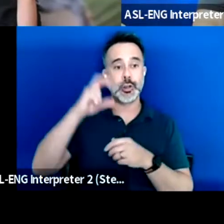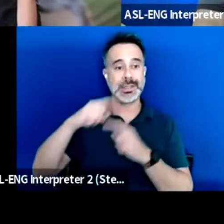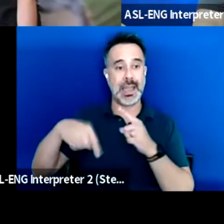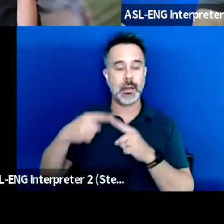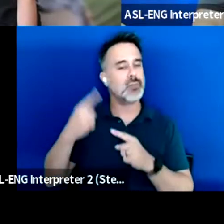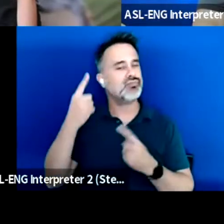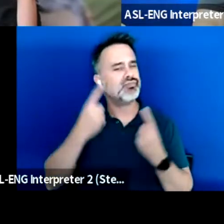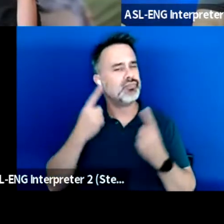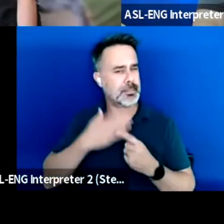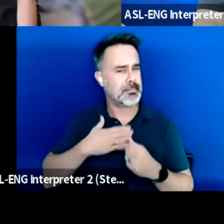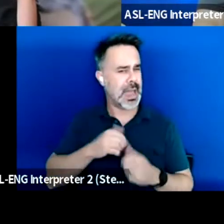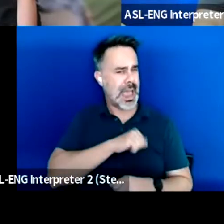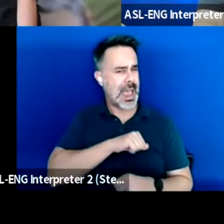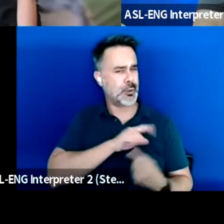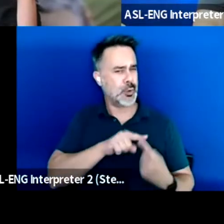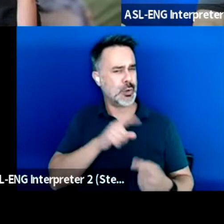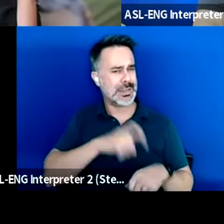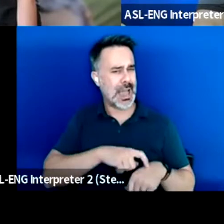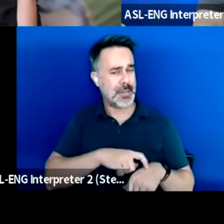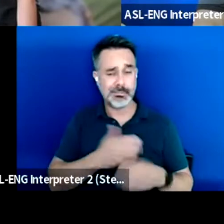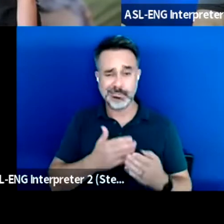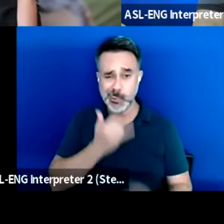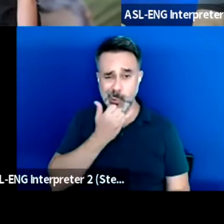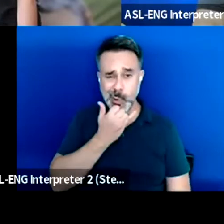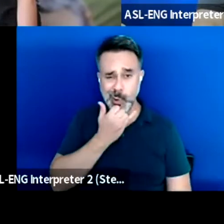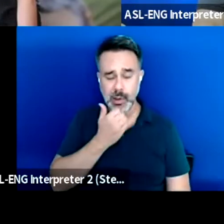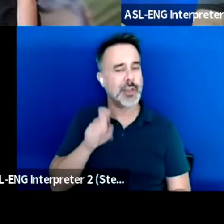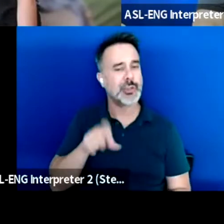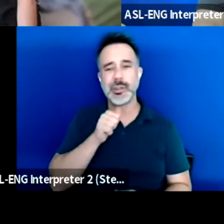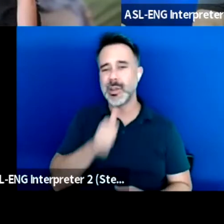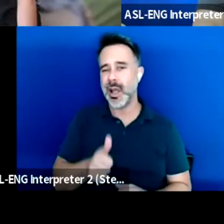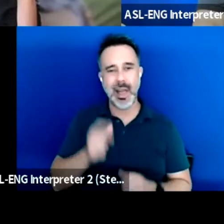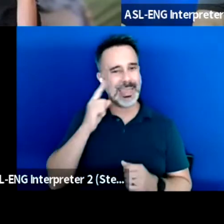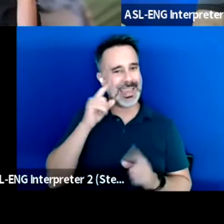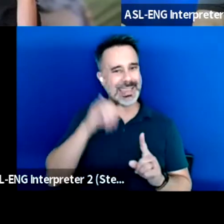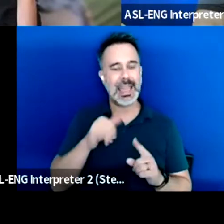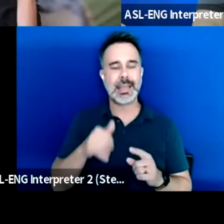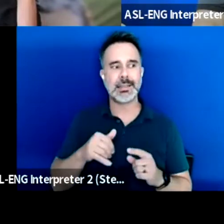about this book is that it challenges the idea of what a memoir could be.